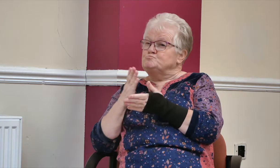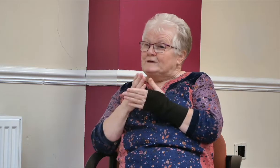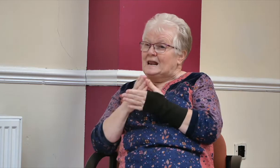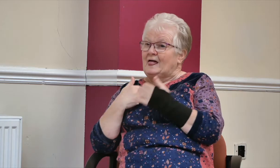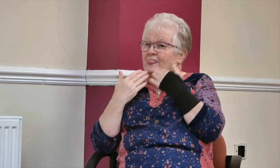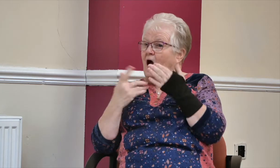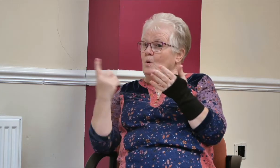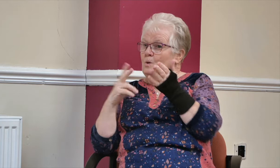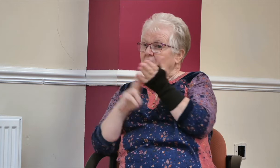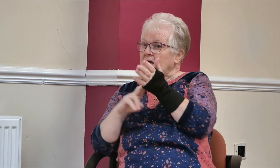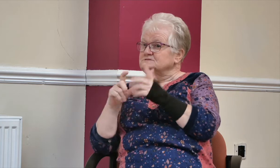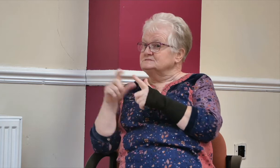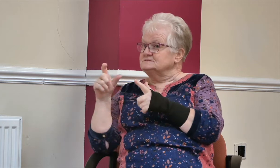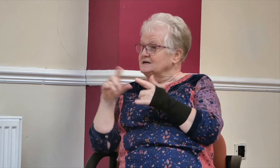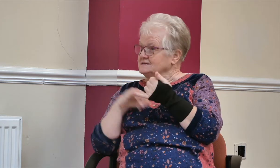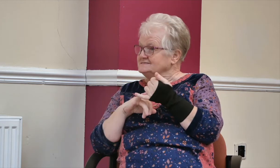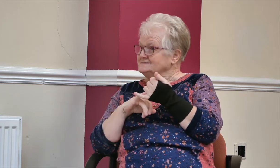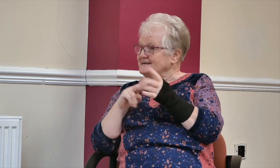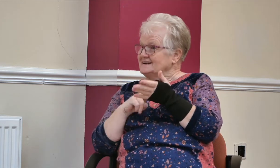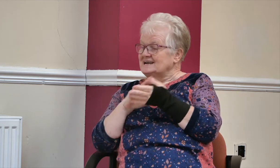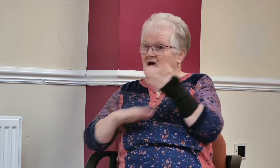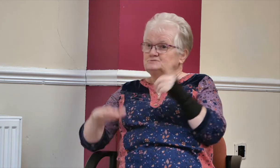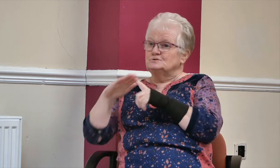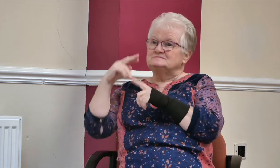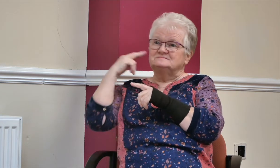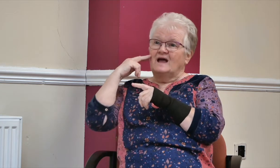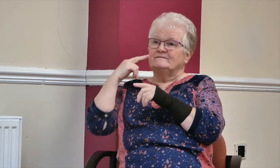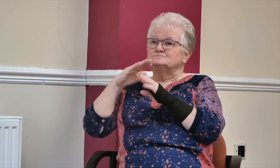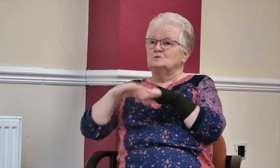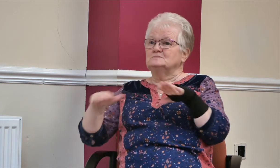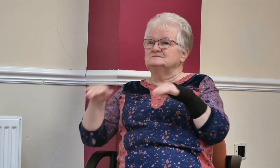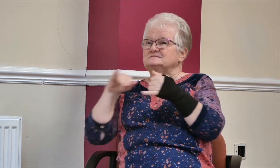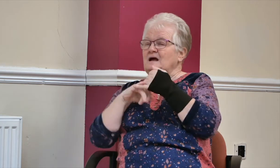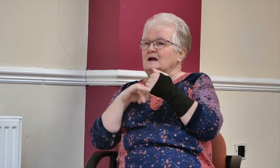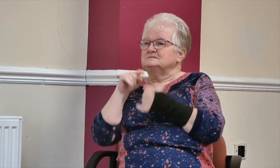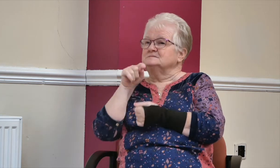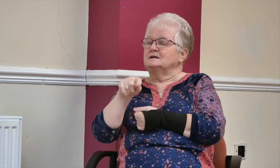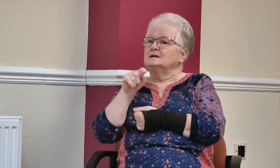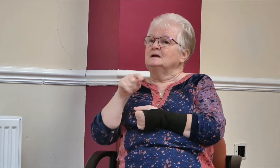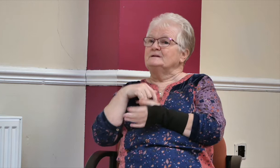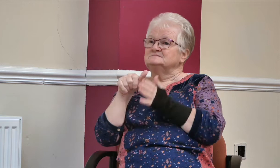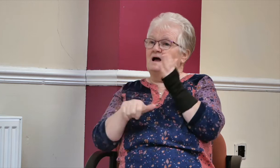Really, it was thanks to the NDCS - the National Deaf Children's Society -